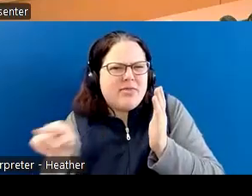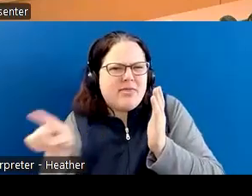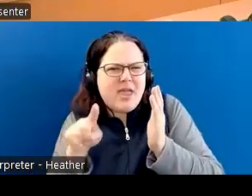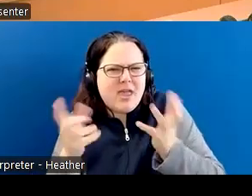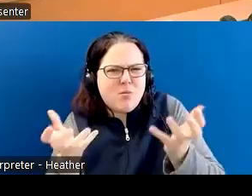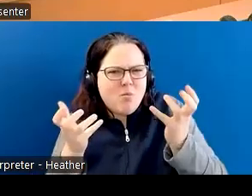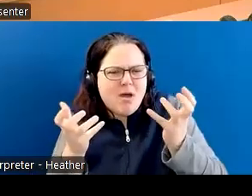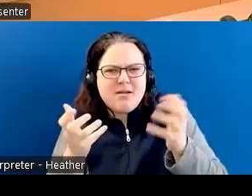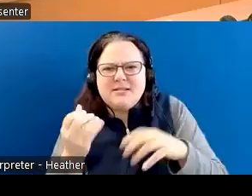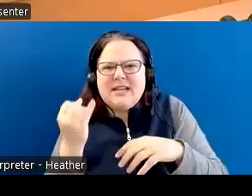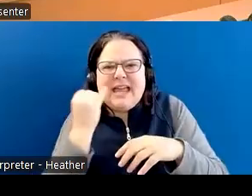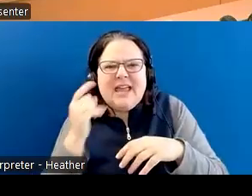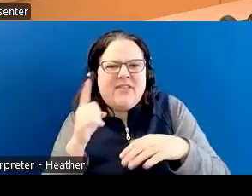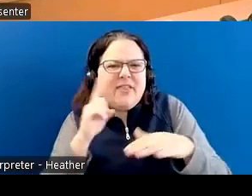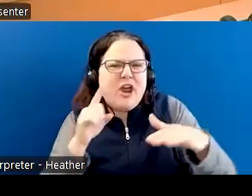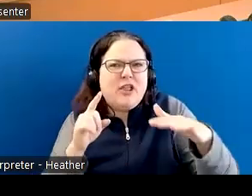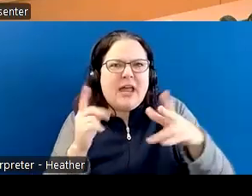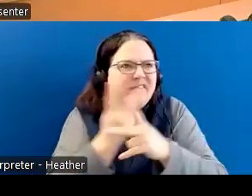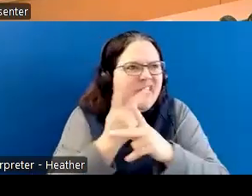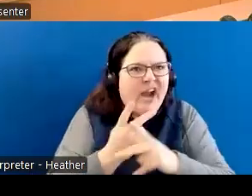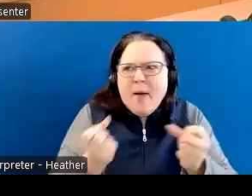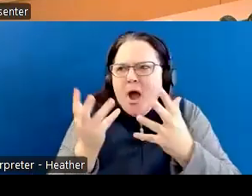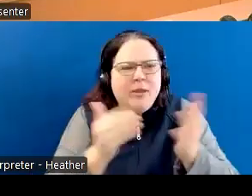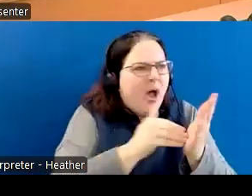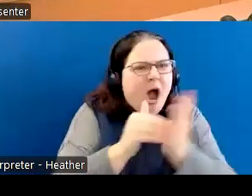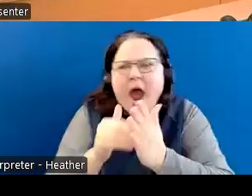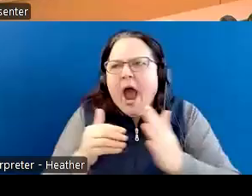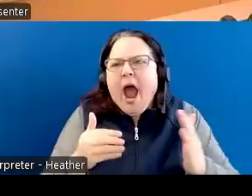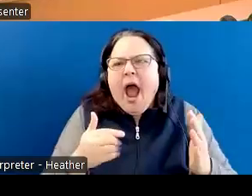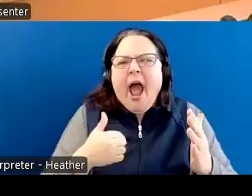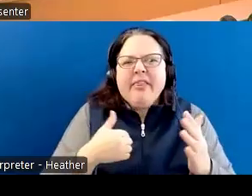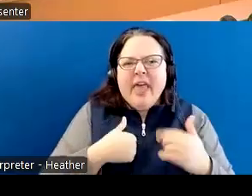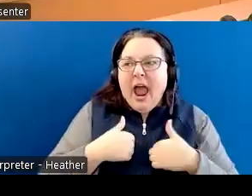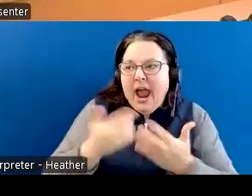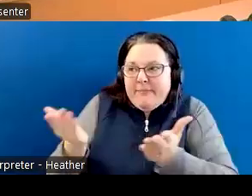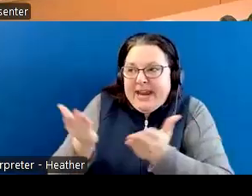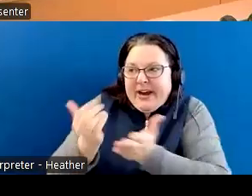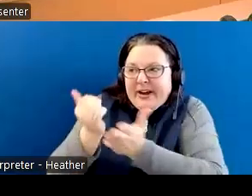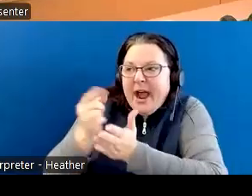are navigating multiple providers. helping them do those case reviews where all the providers